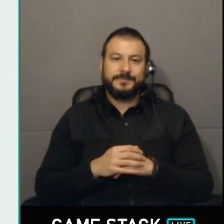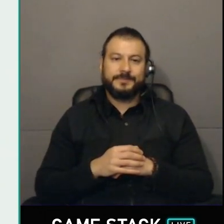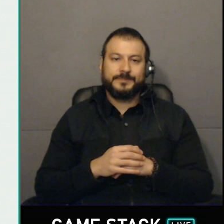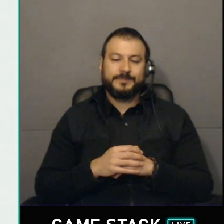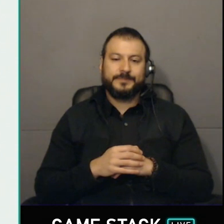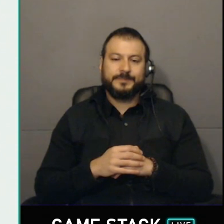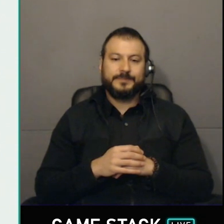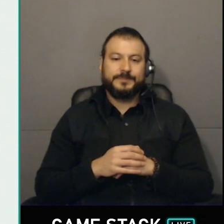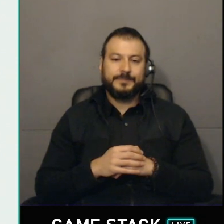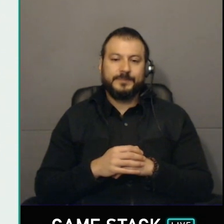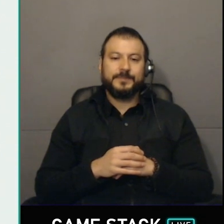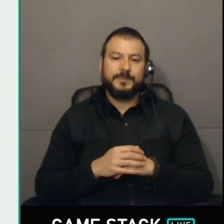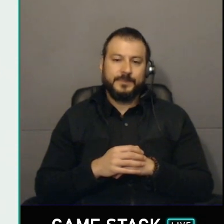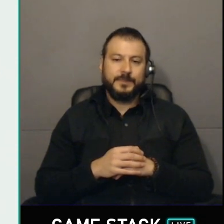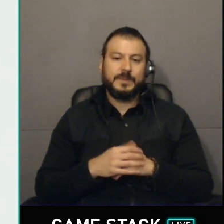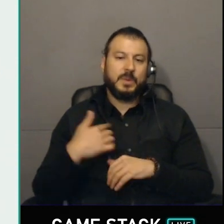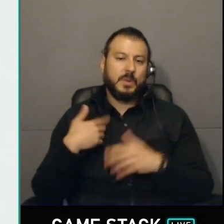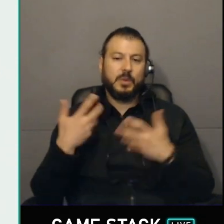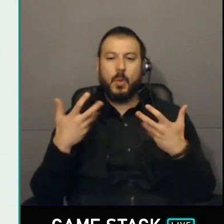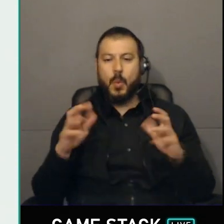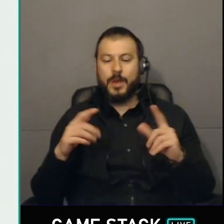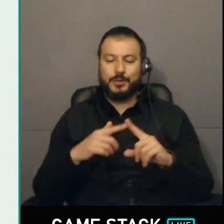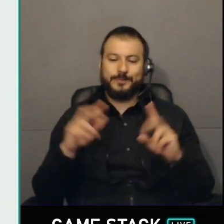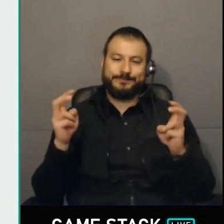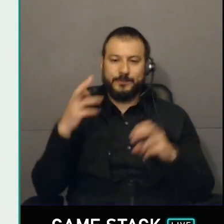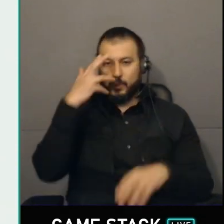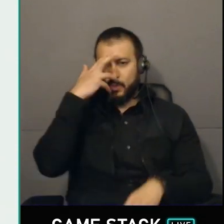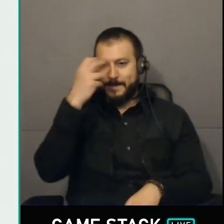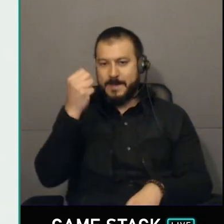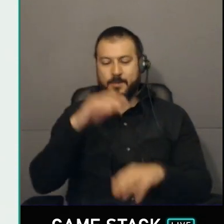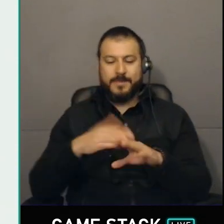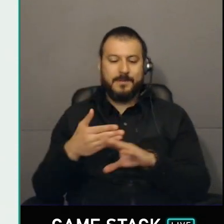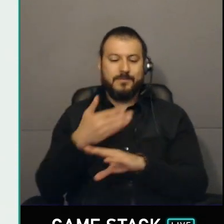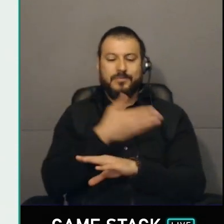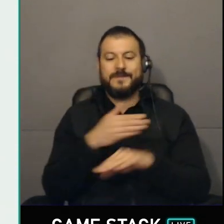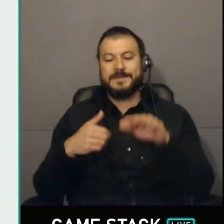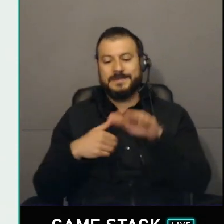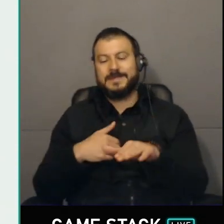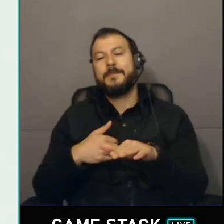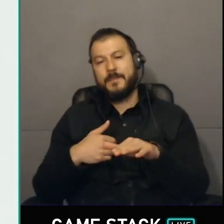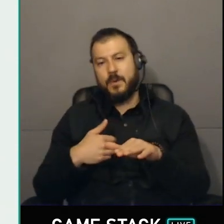We don't want to remember what was on the previous step, we want to have a cache-free scenario so